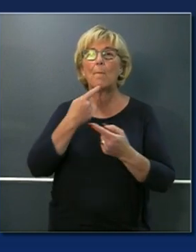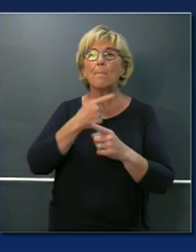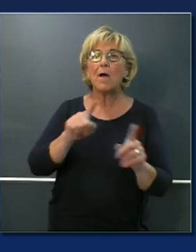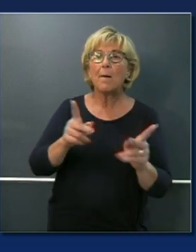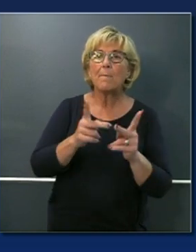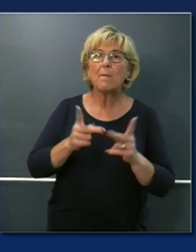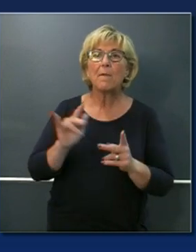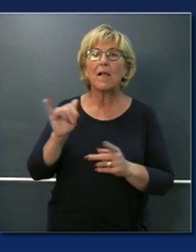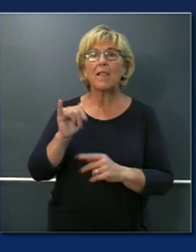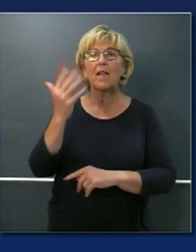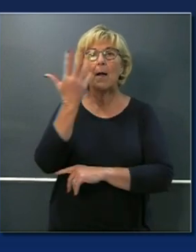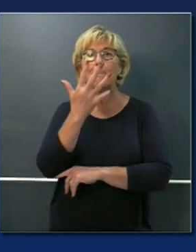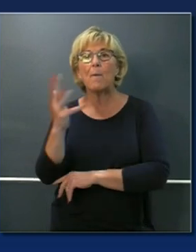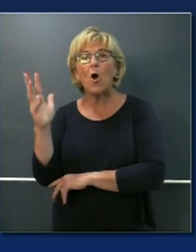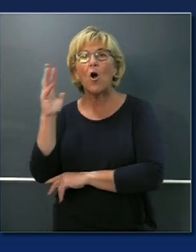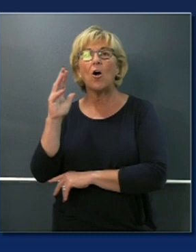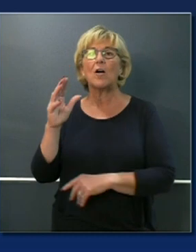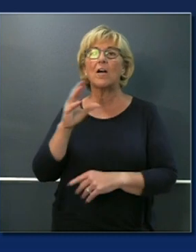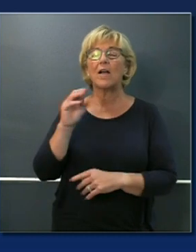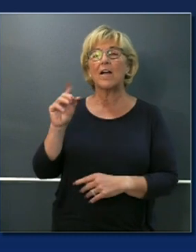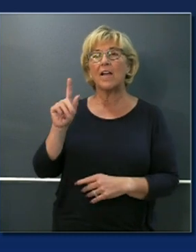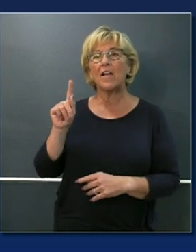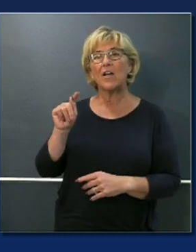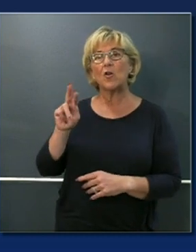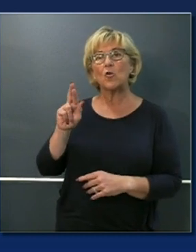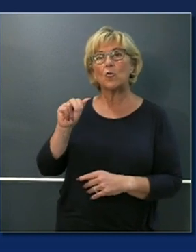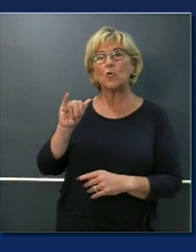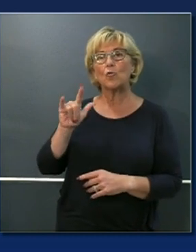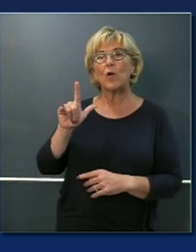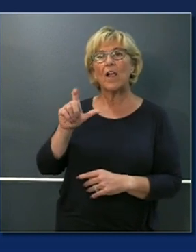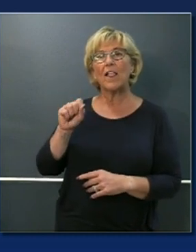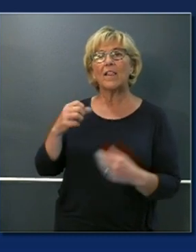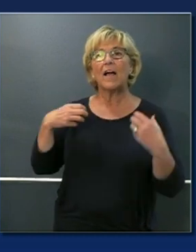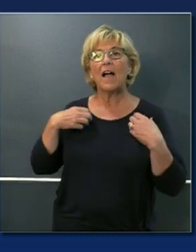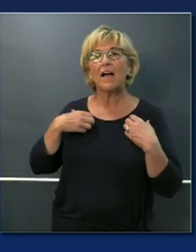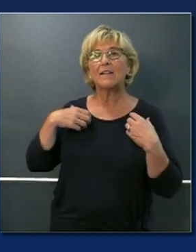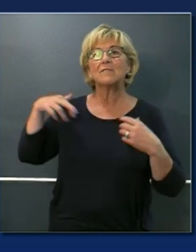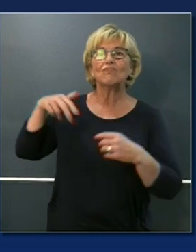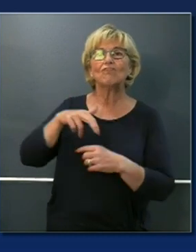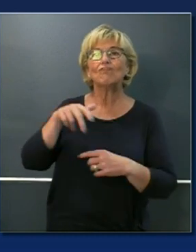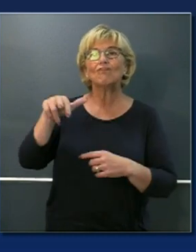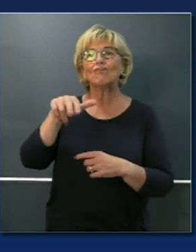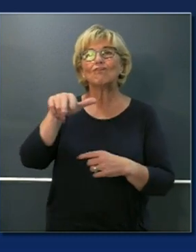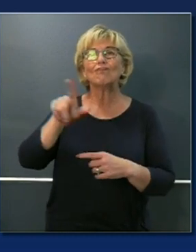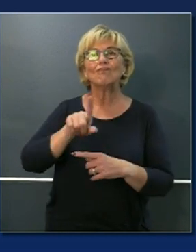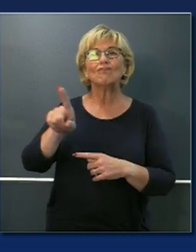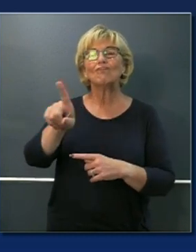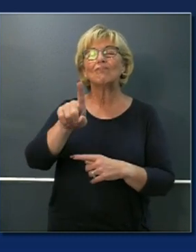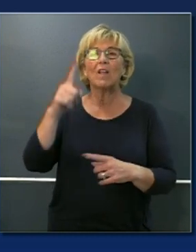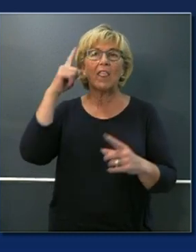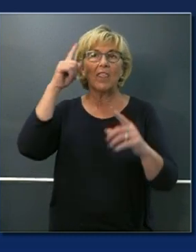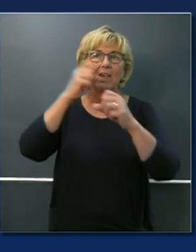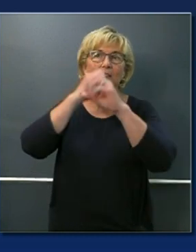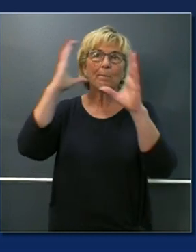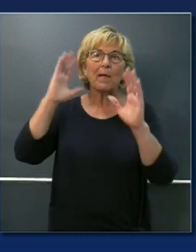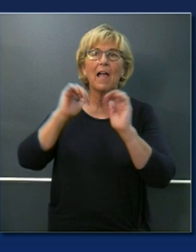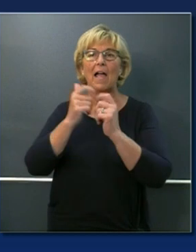LIKE TOYS, CLOTHING, AND FURNITURE THAT WAS NOT A PART OF THE ESSENTIAL SECTOR. TALKING ABOUT OFFICES CAN INCLUDE CONSULTING FIRMS AND OTHER PLACES WHERE TELEWORK IS NOT POSSIBLE THAT BY MODIFYING THE ENVIRONMENT THEY CAN MAKE